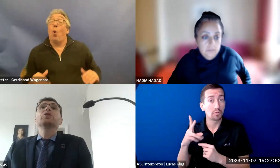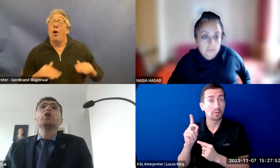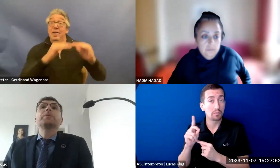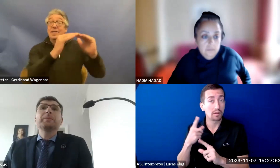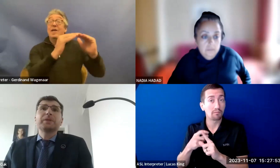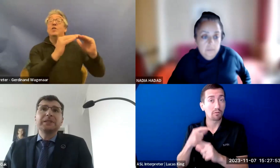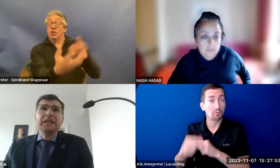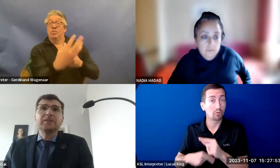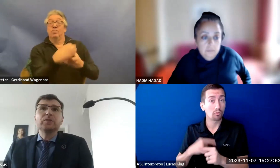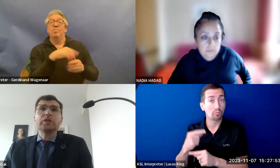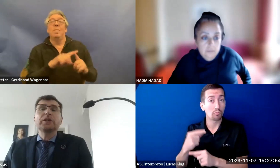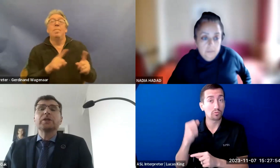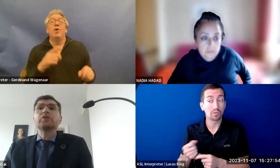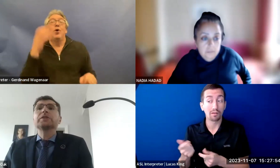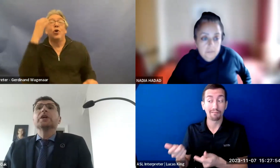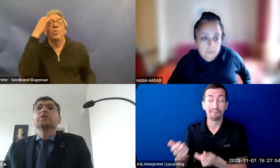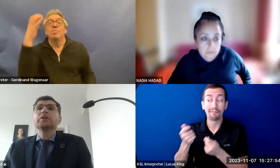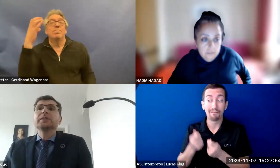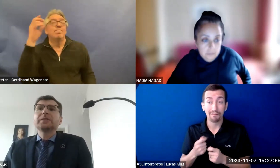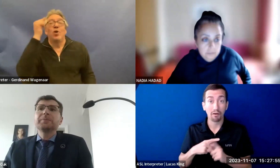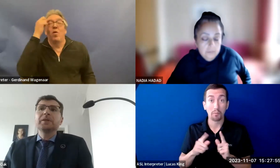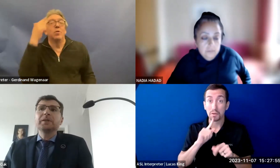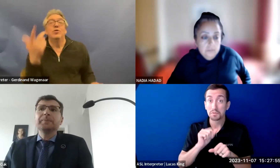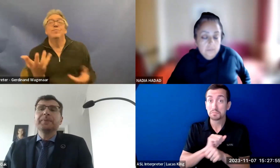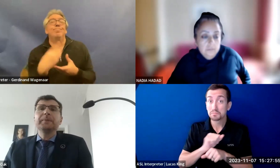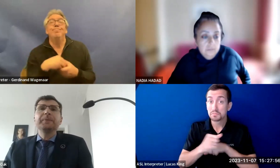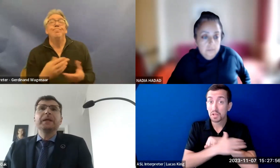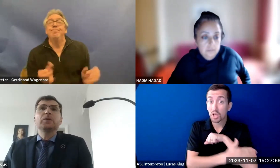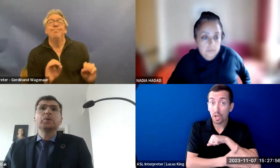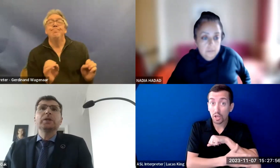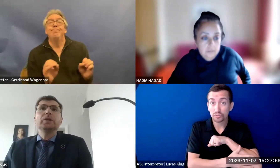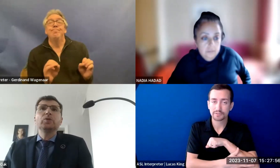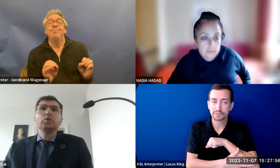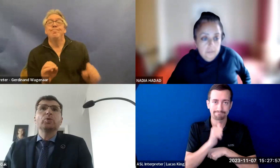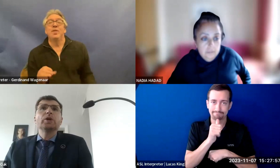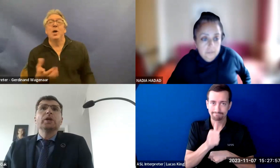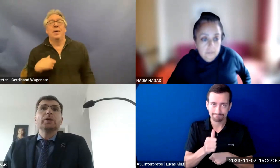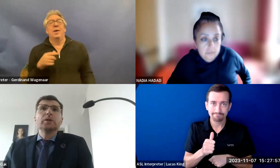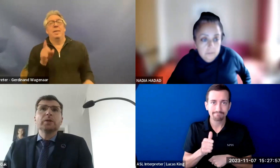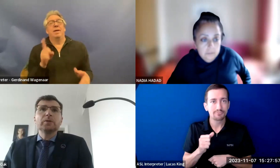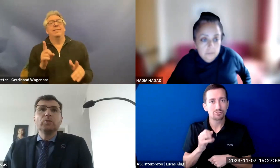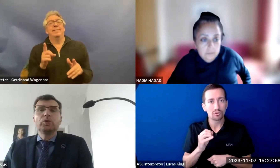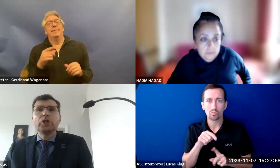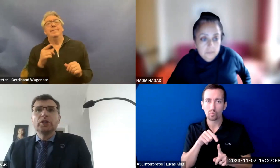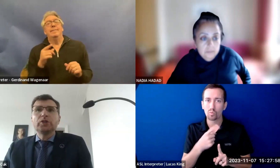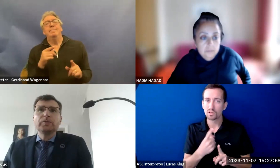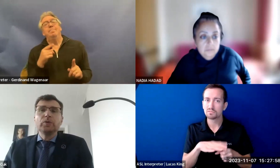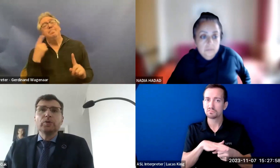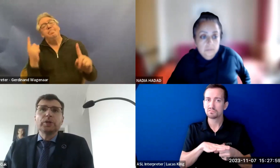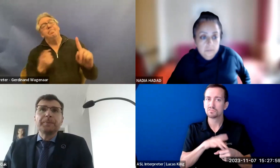But not Member States, not countries. We need to change this in the future.